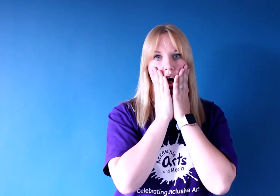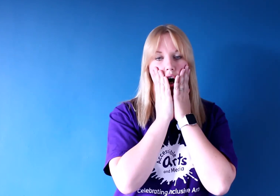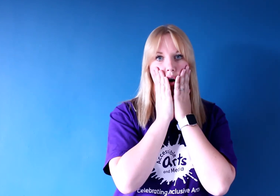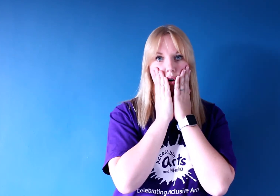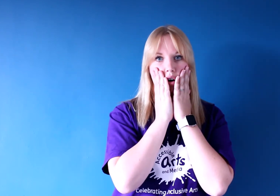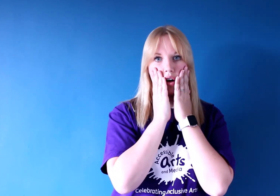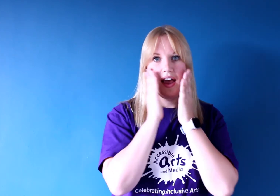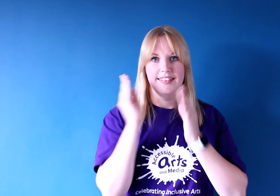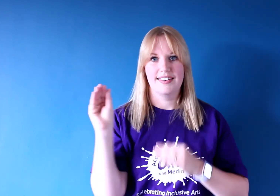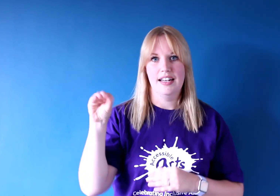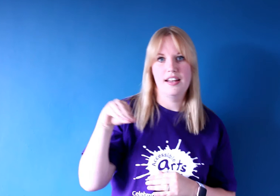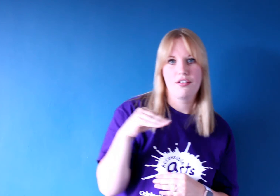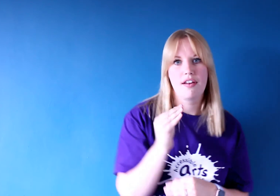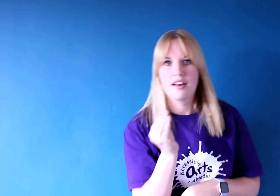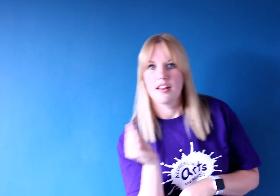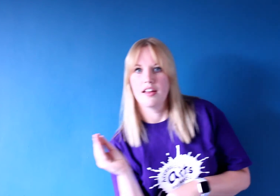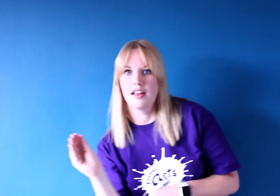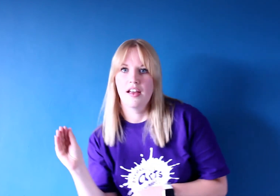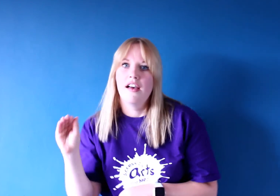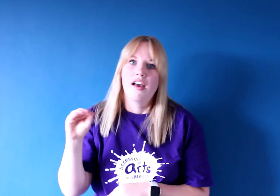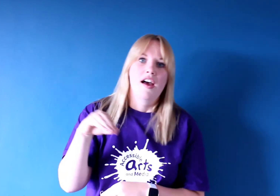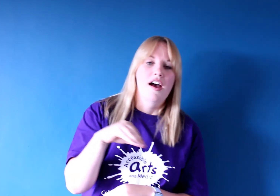uh oh, it's slithering